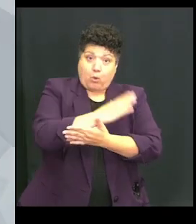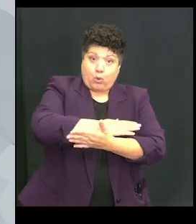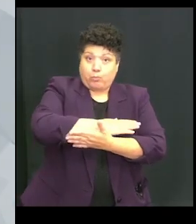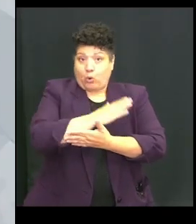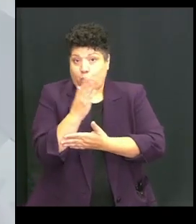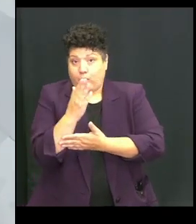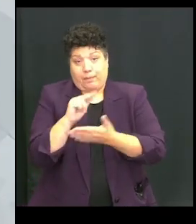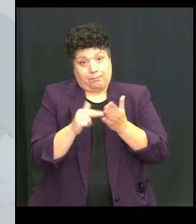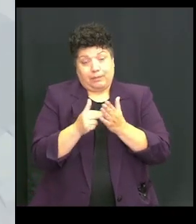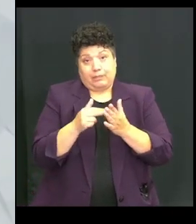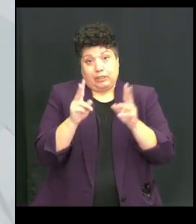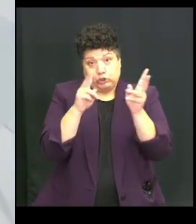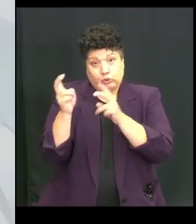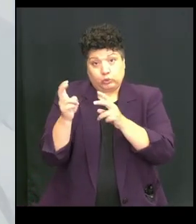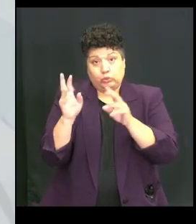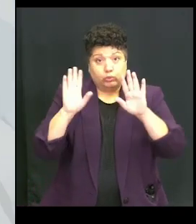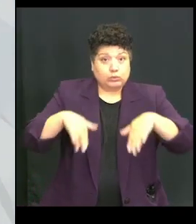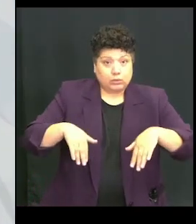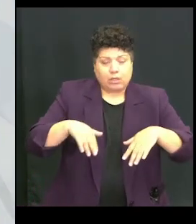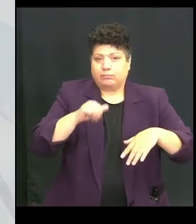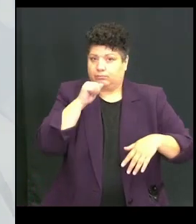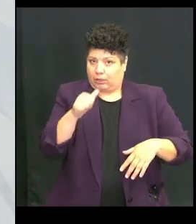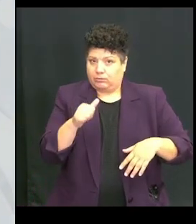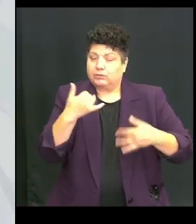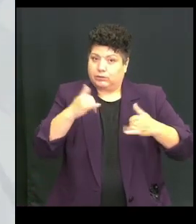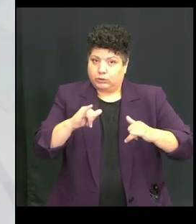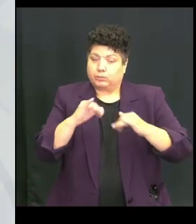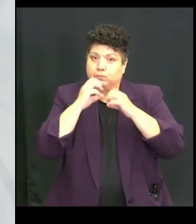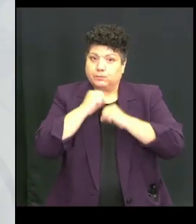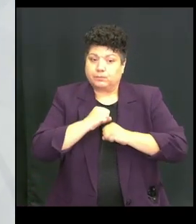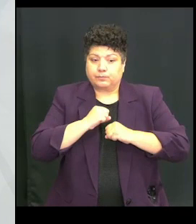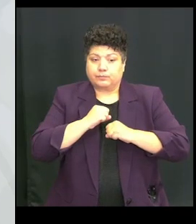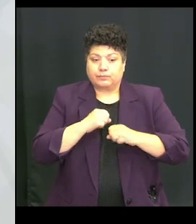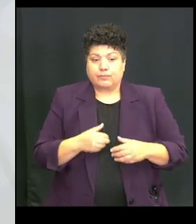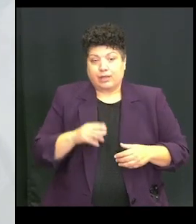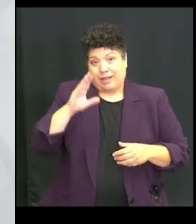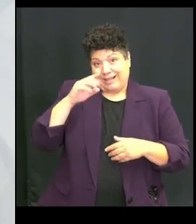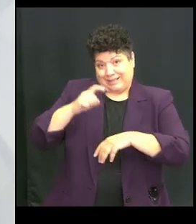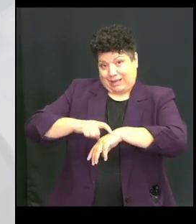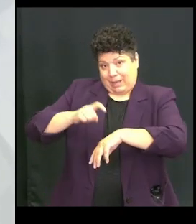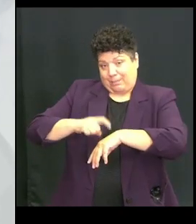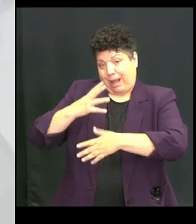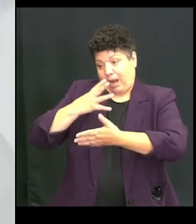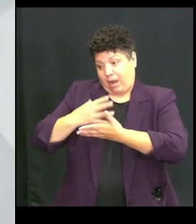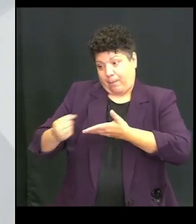Yes. Well, we are at time. I know we could talk about this for days because the research,